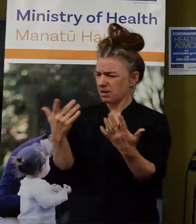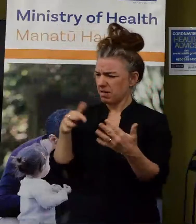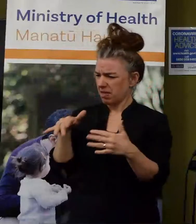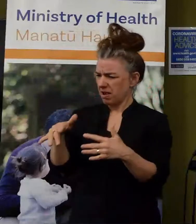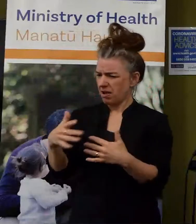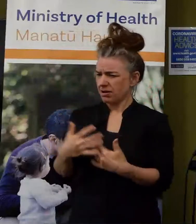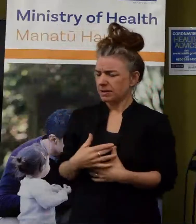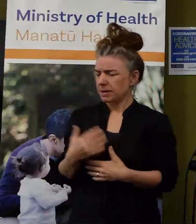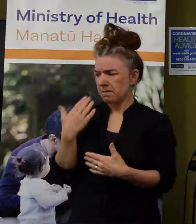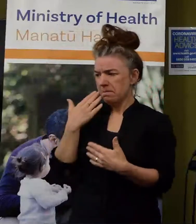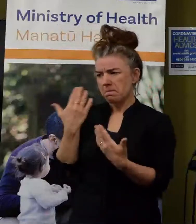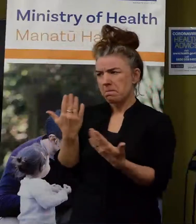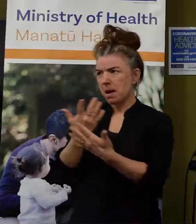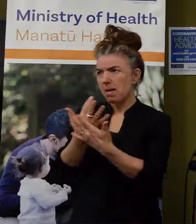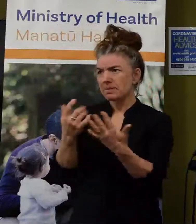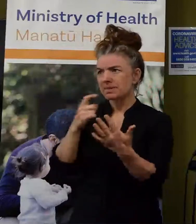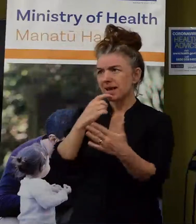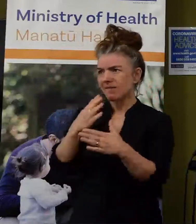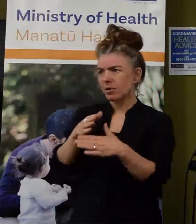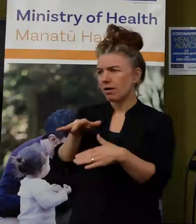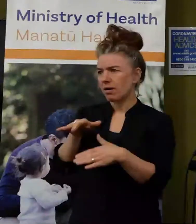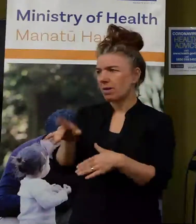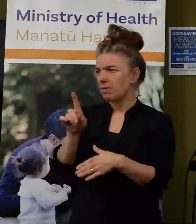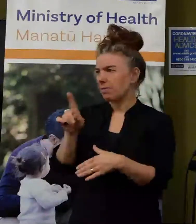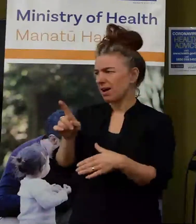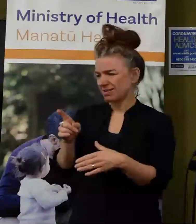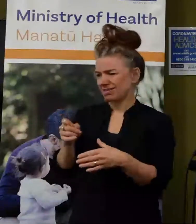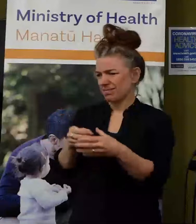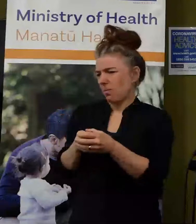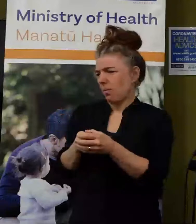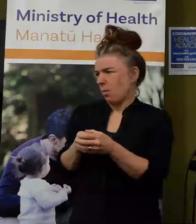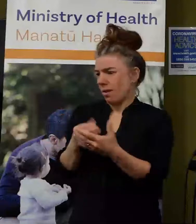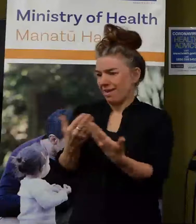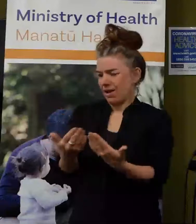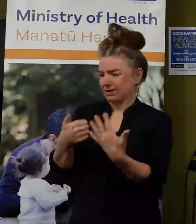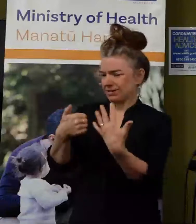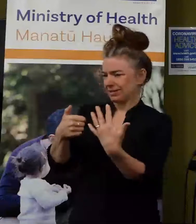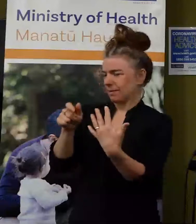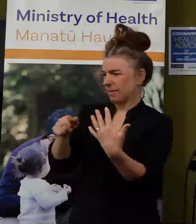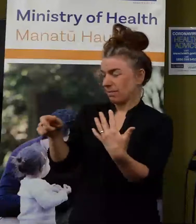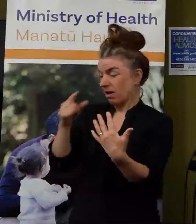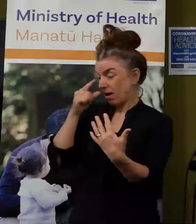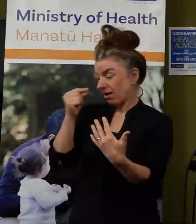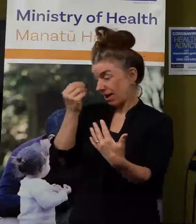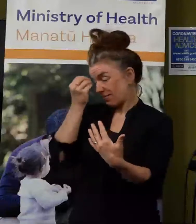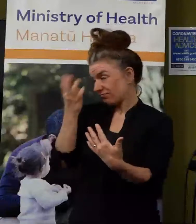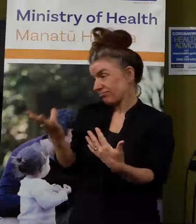I don't know the exact numbers of staff, but clearly it's a much smaller operation. But happy-- we'll put that information up